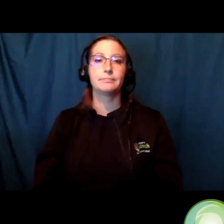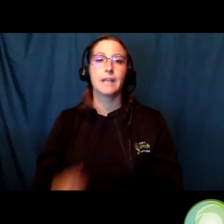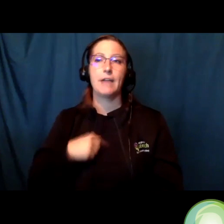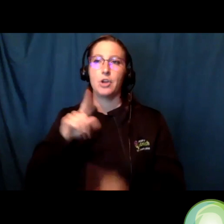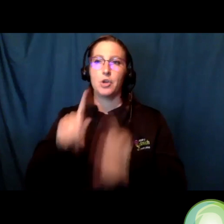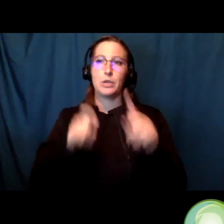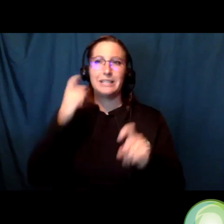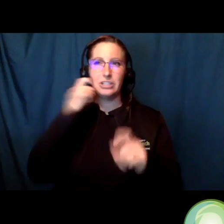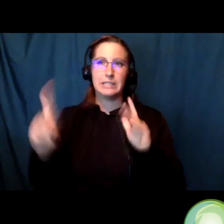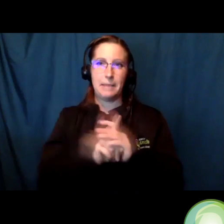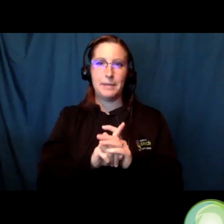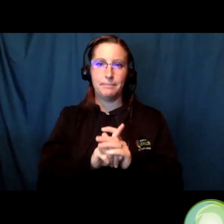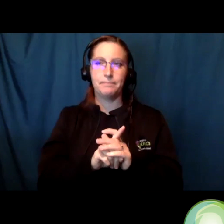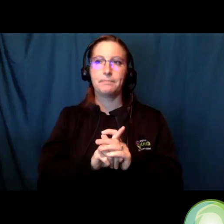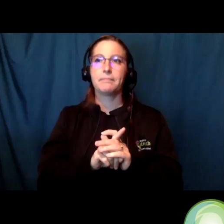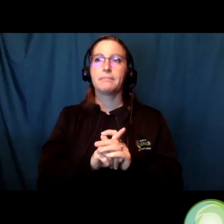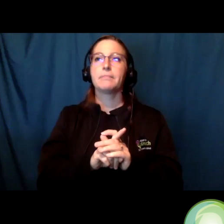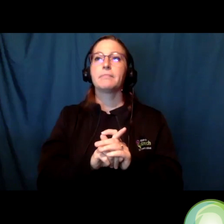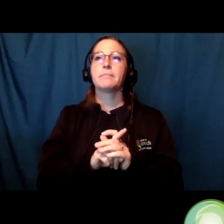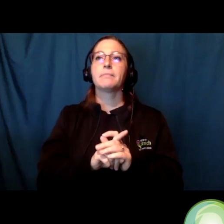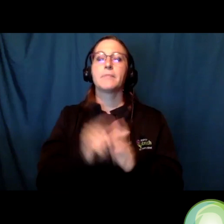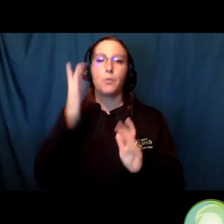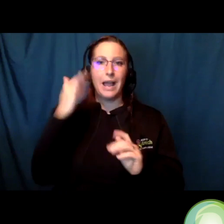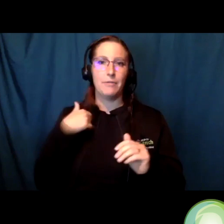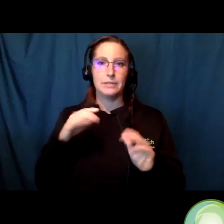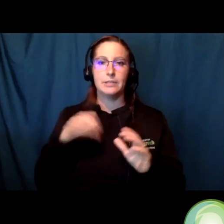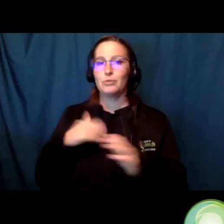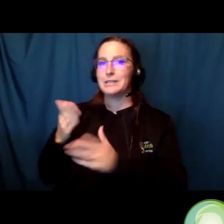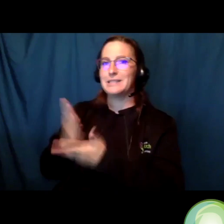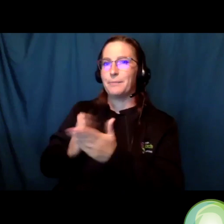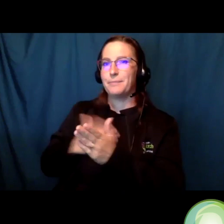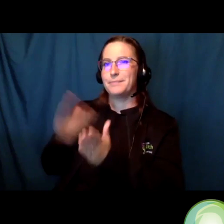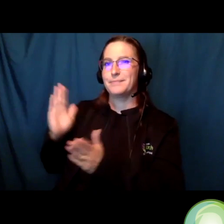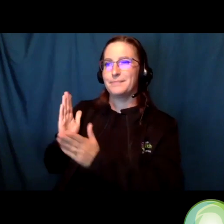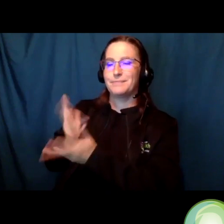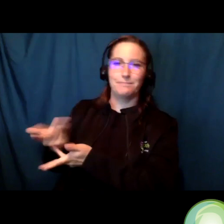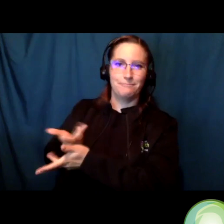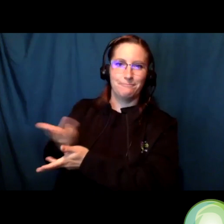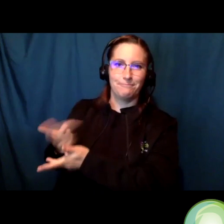because I was doing a little bit of side private chats and so instead of replying to everyone, it just came into me.